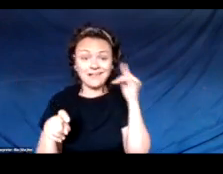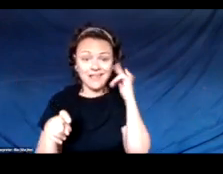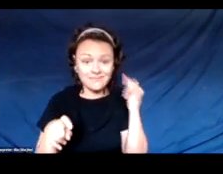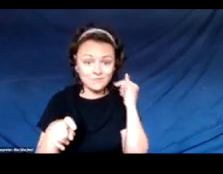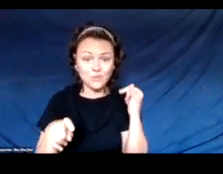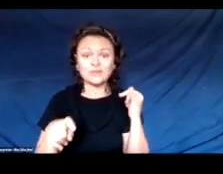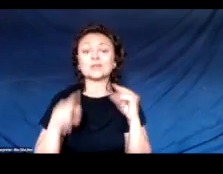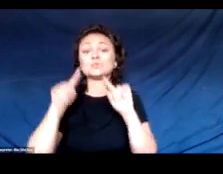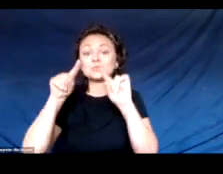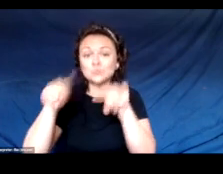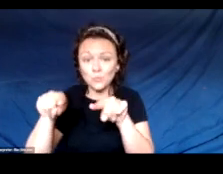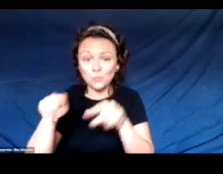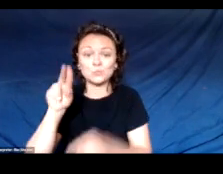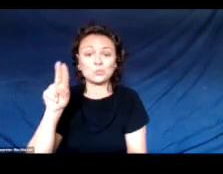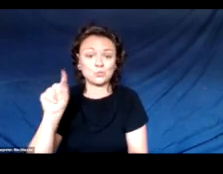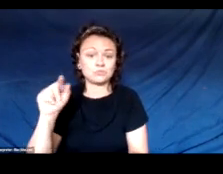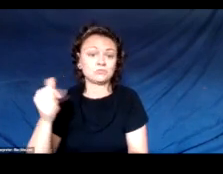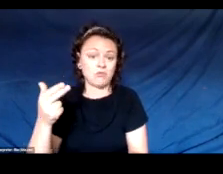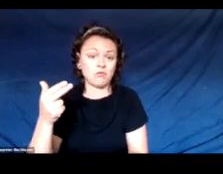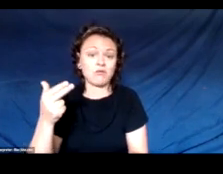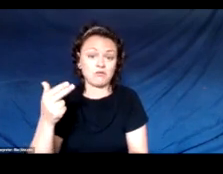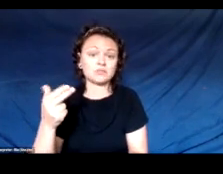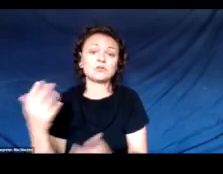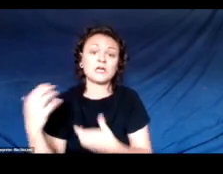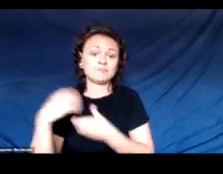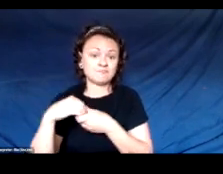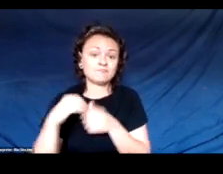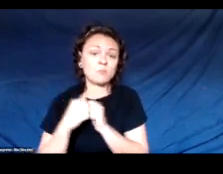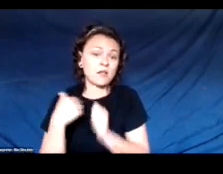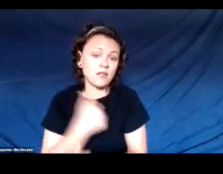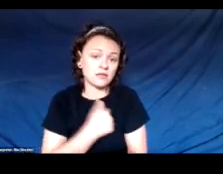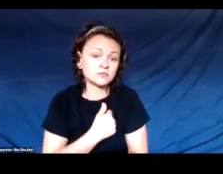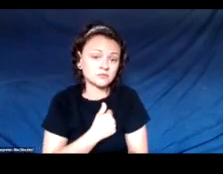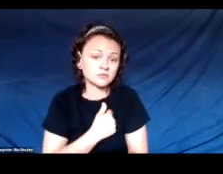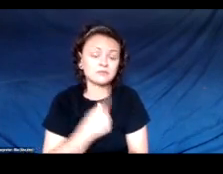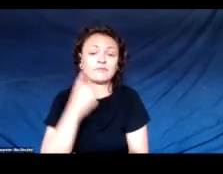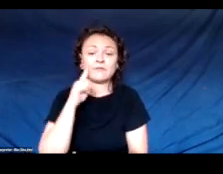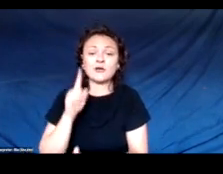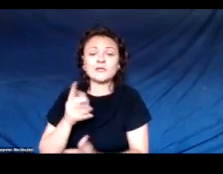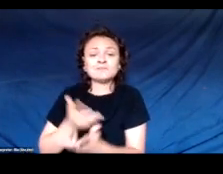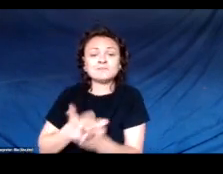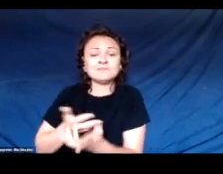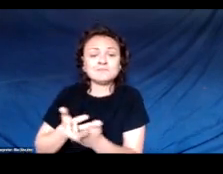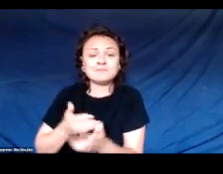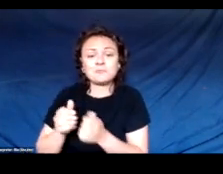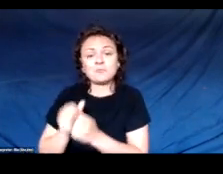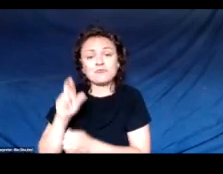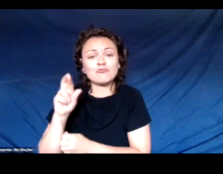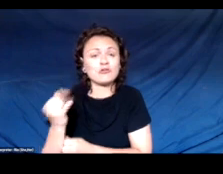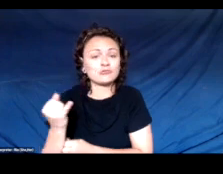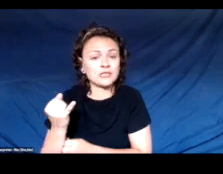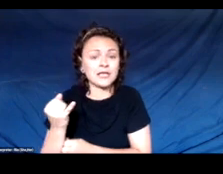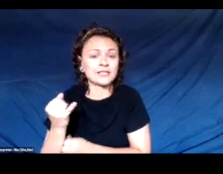us and get as much time and meet RJ as much as possible.